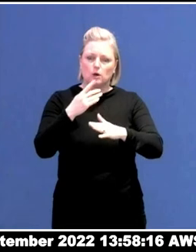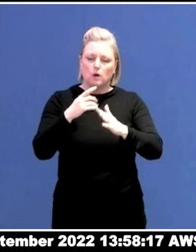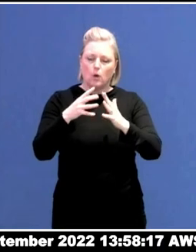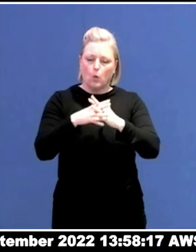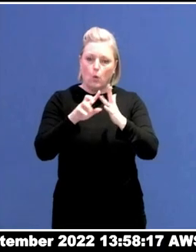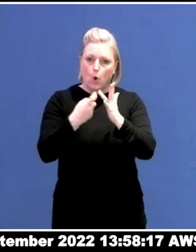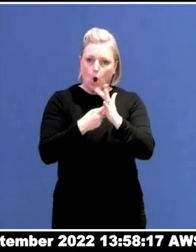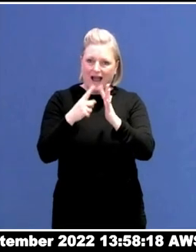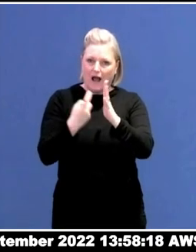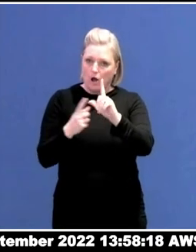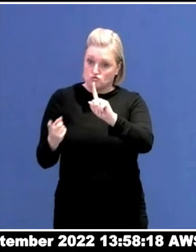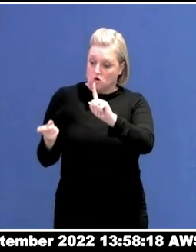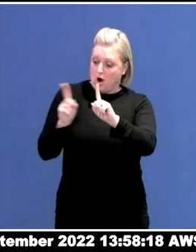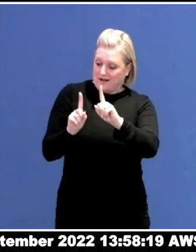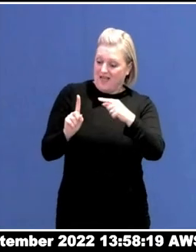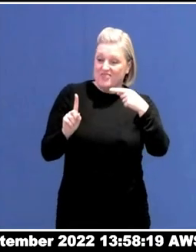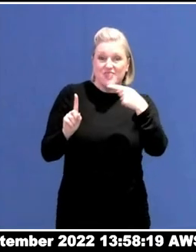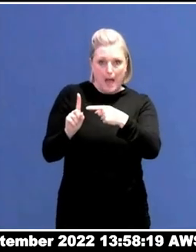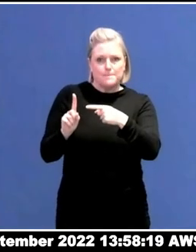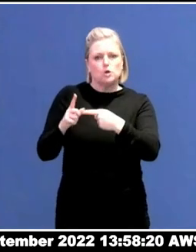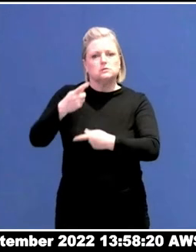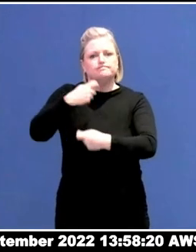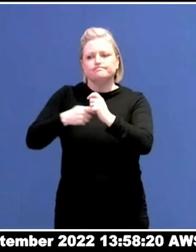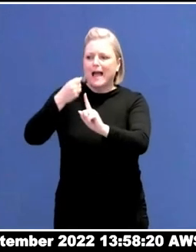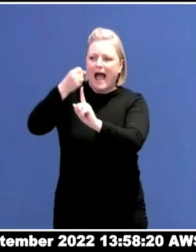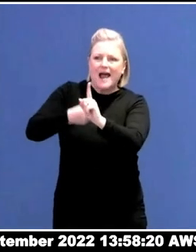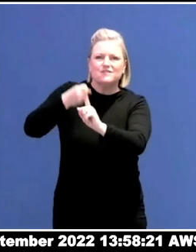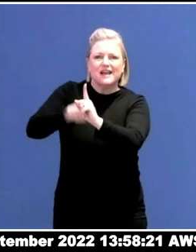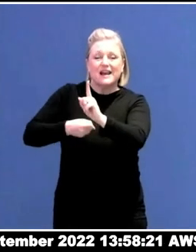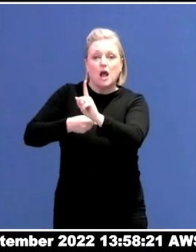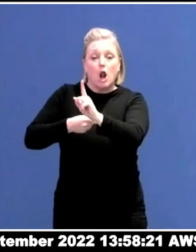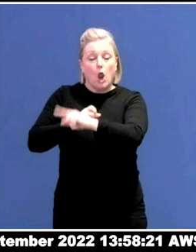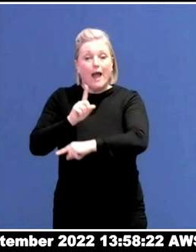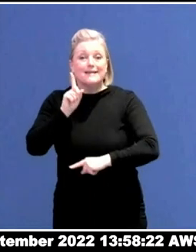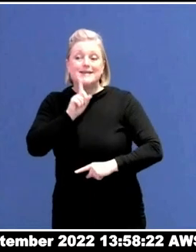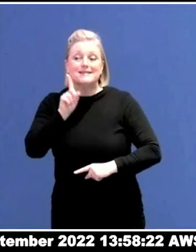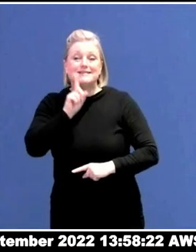actually advocate for you would have helped the witness yesterday, I believe, and would